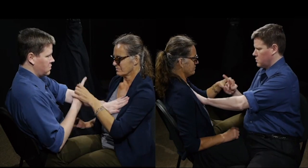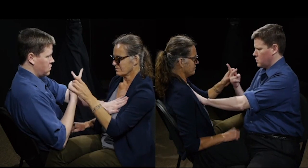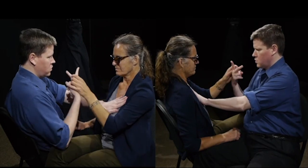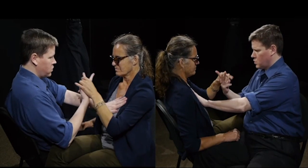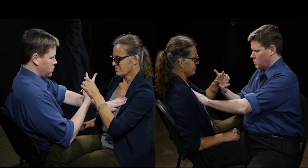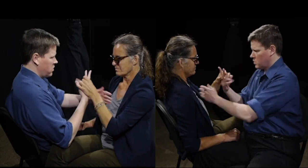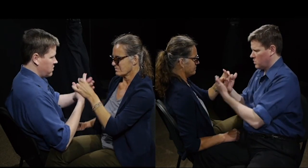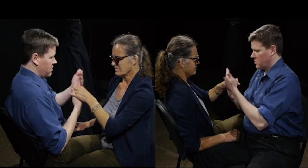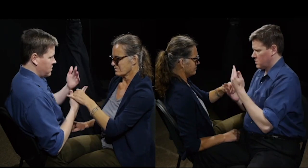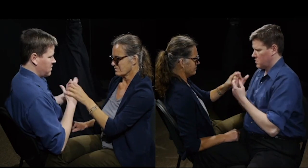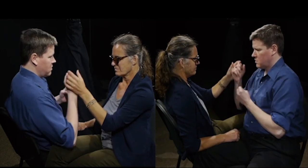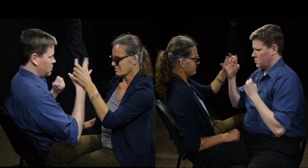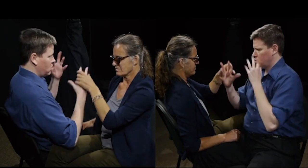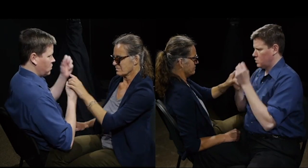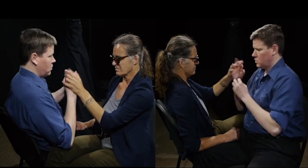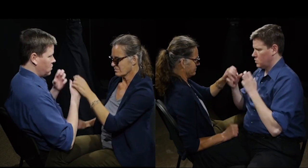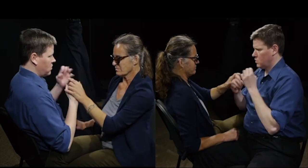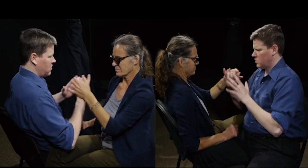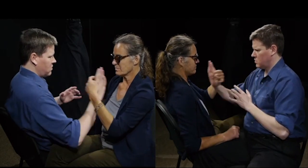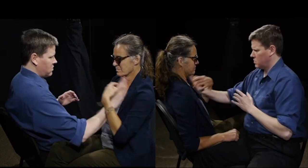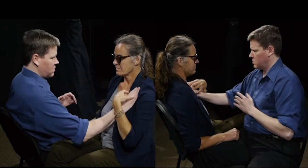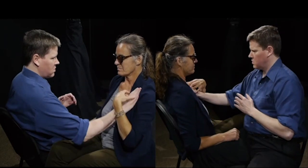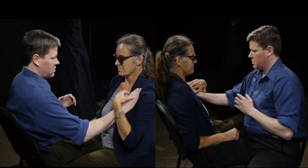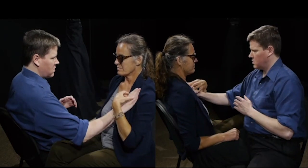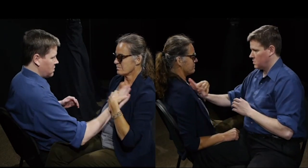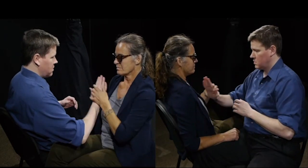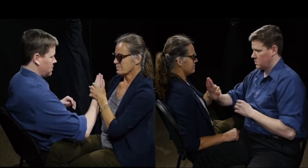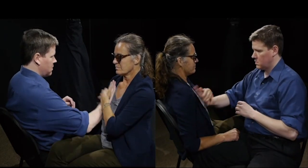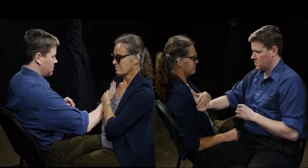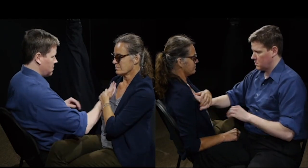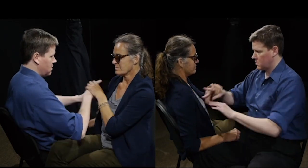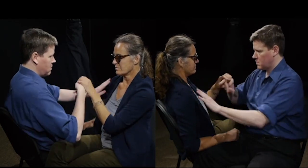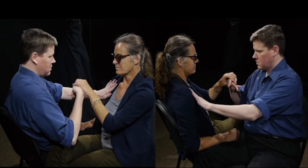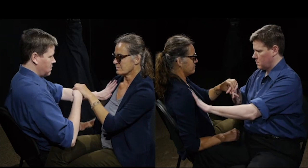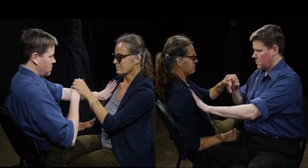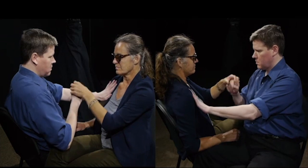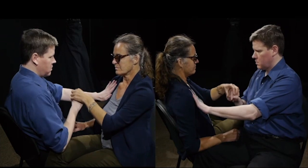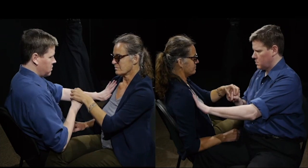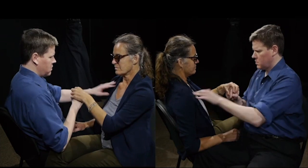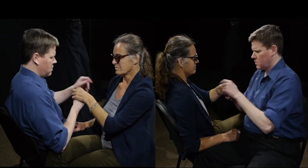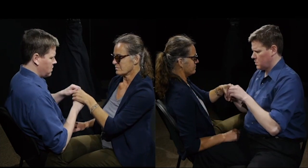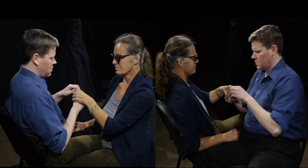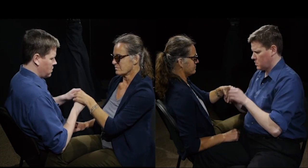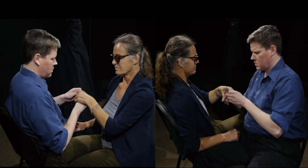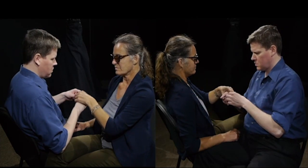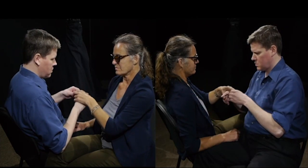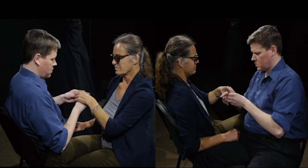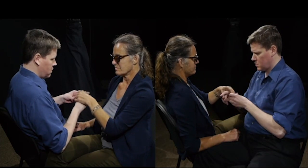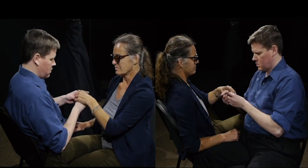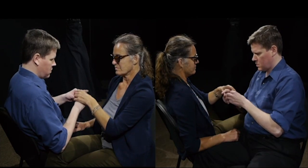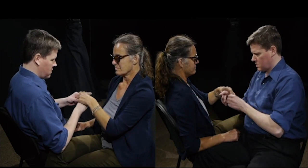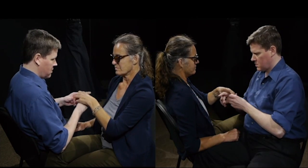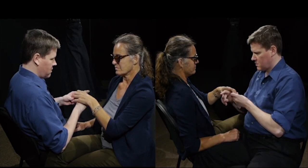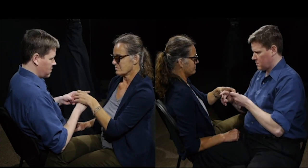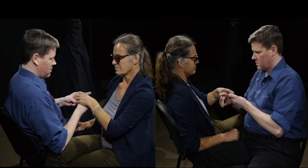With two hands, you are limited to air space. Four hands opens up completely different possibilities.